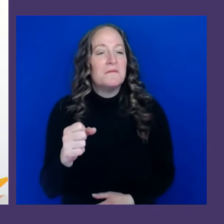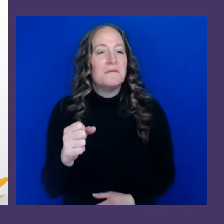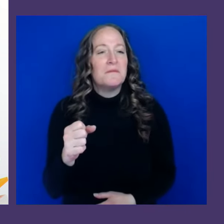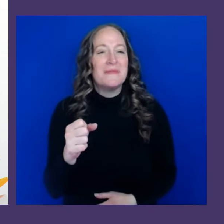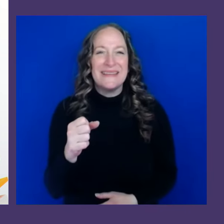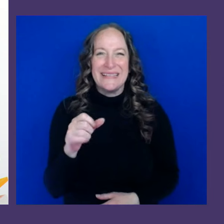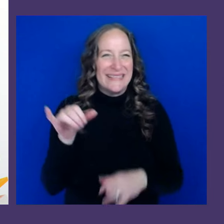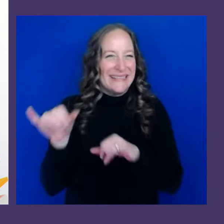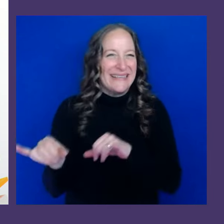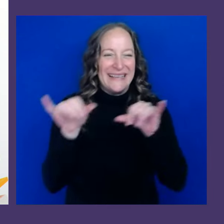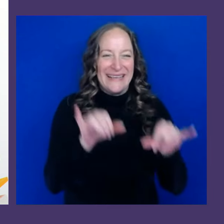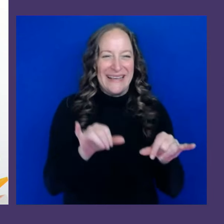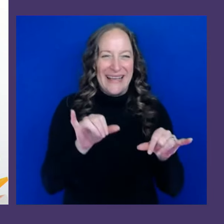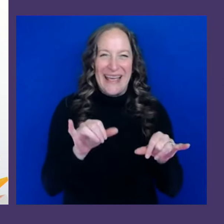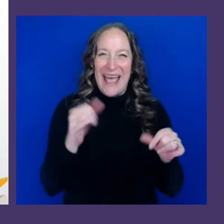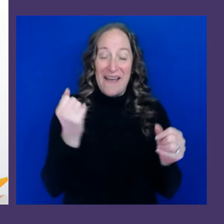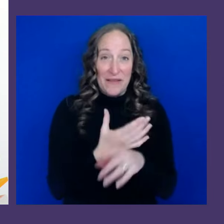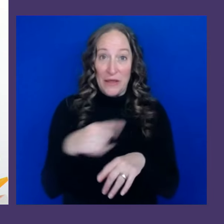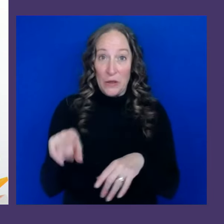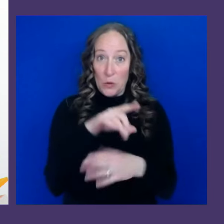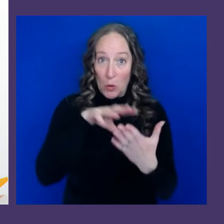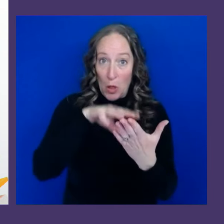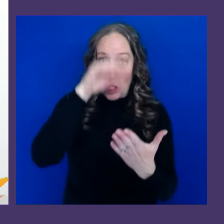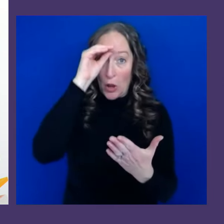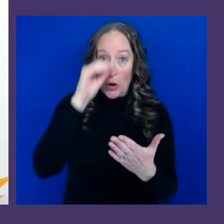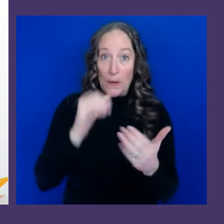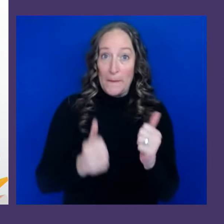that you learn in the beginning, the easiest way to understand how to work